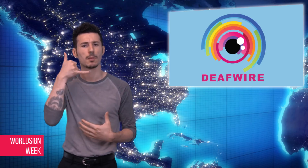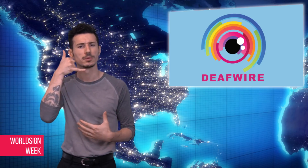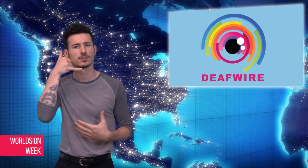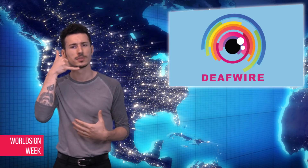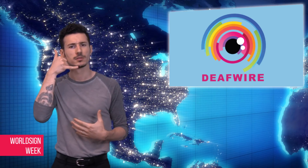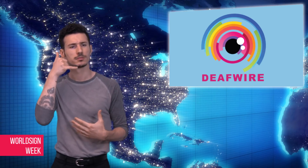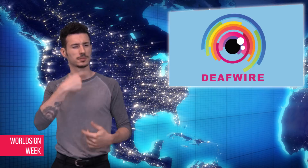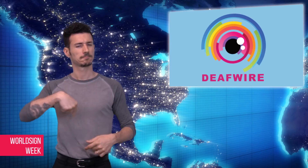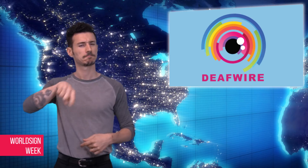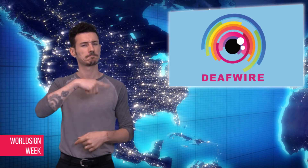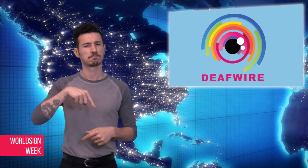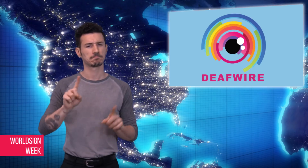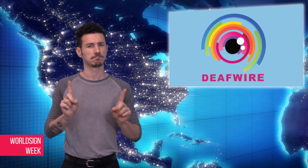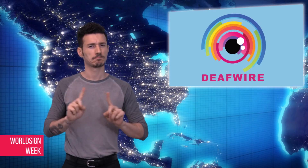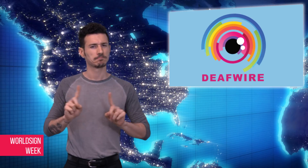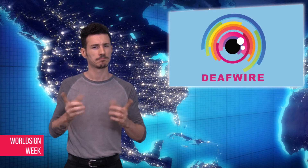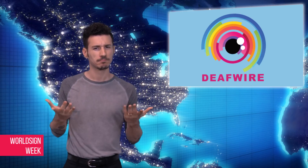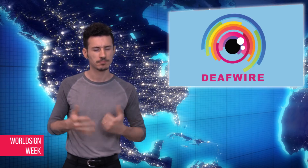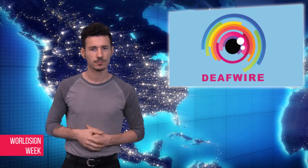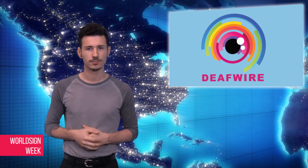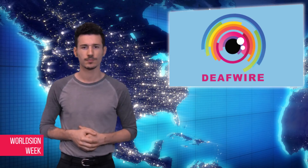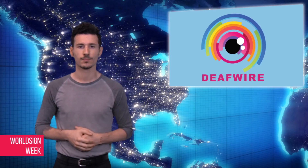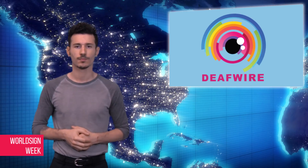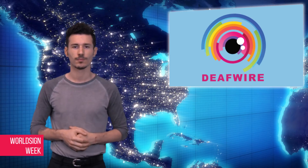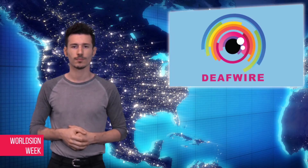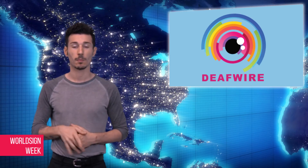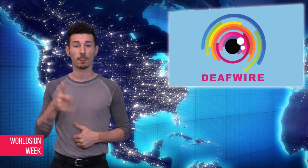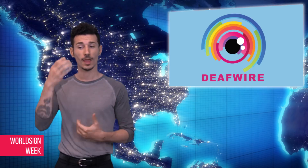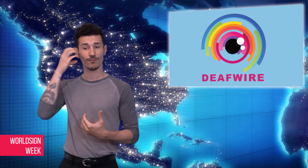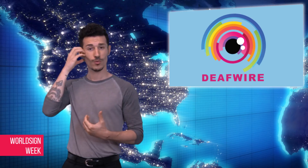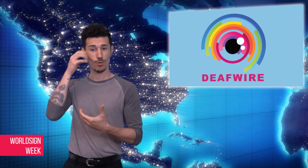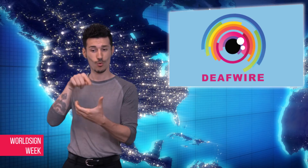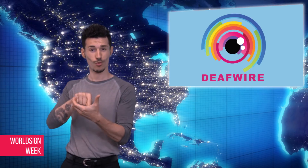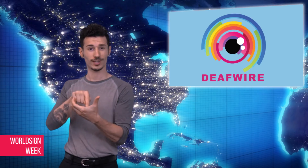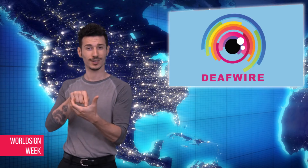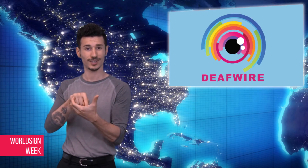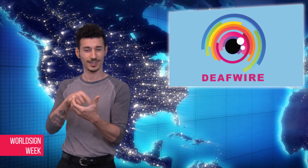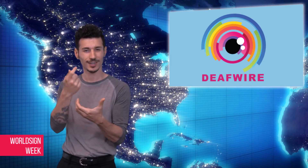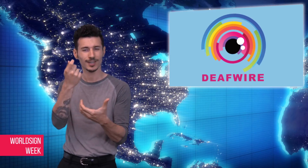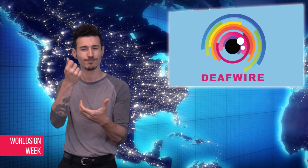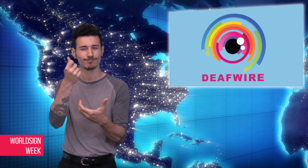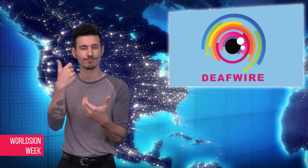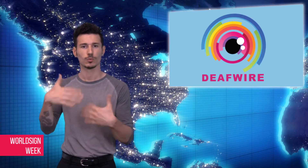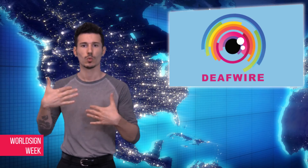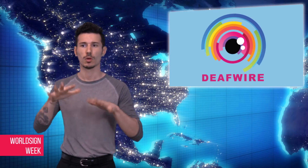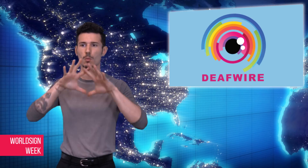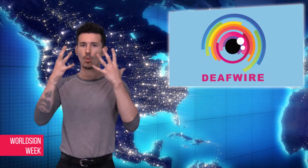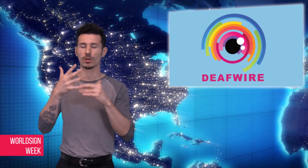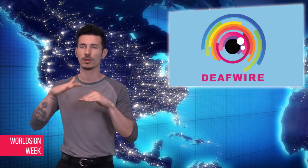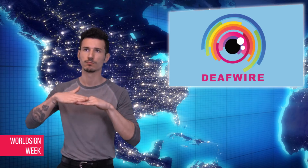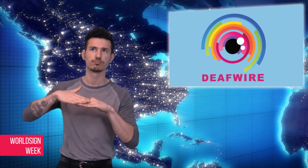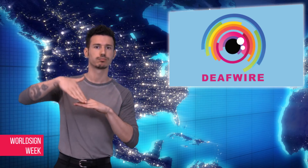The most expensive countries cited in the report is Canada, Belgium,